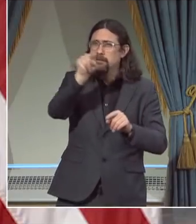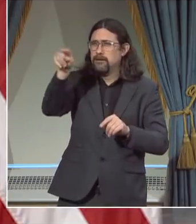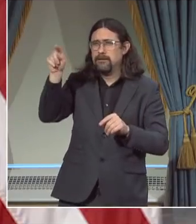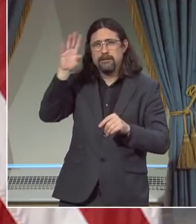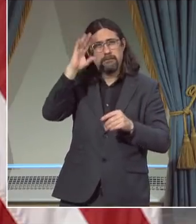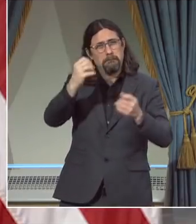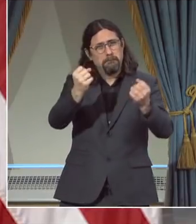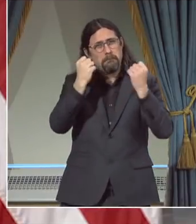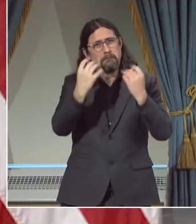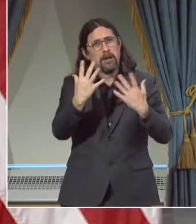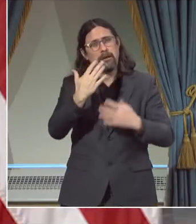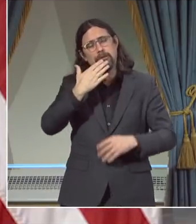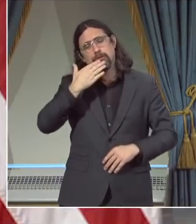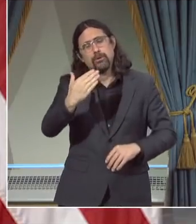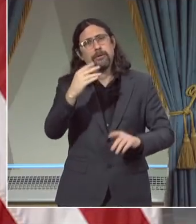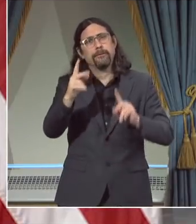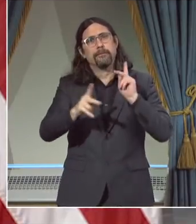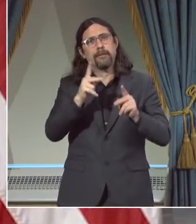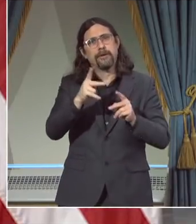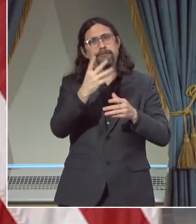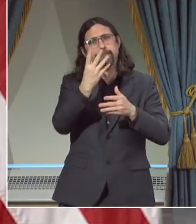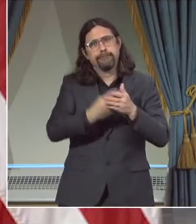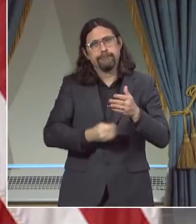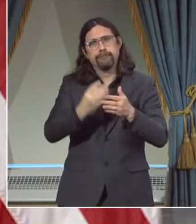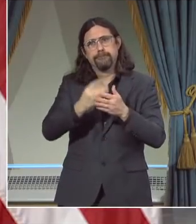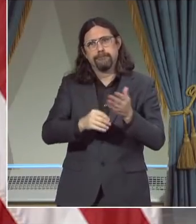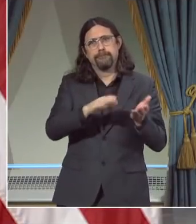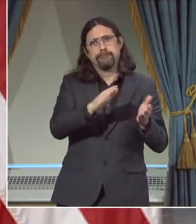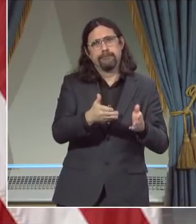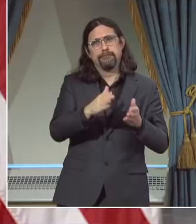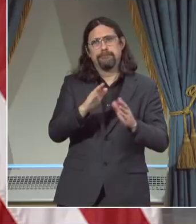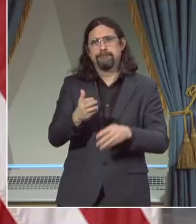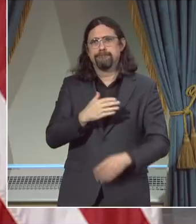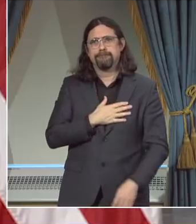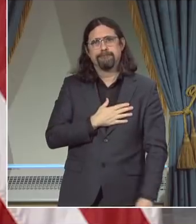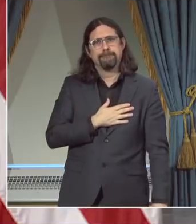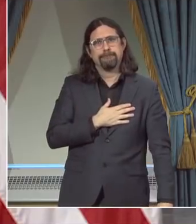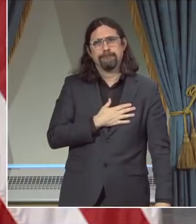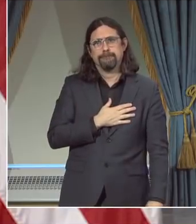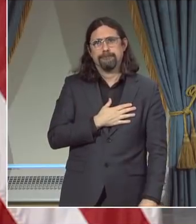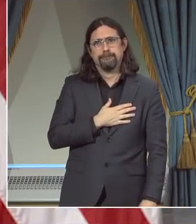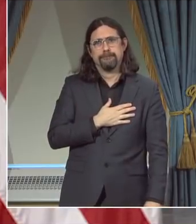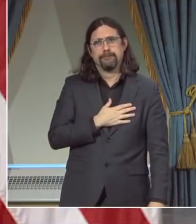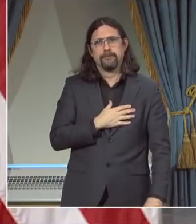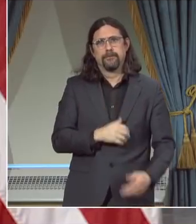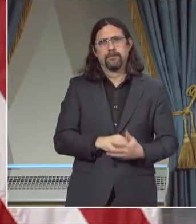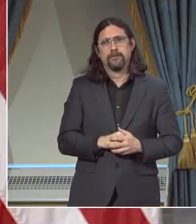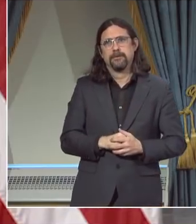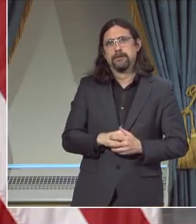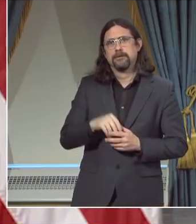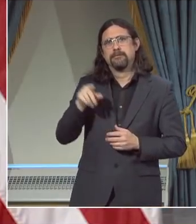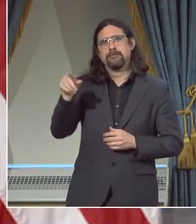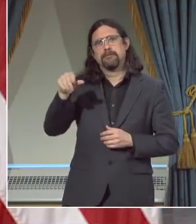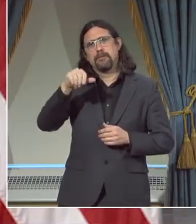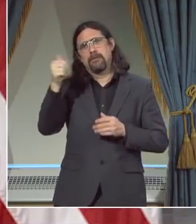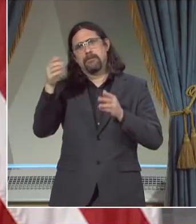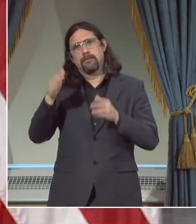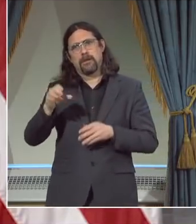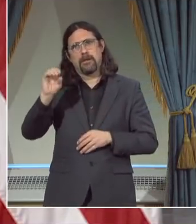ALSO OLIVER CYRUS, BUS OPERATOR, 21 YEARS AT THE MTA BA SEOFT HE MANHATTAN BUS